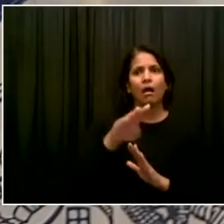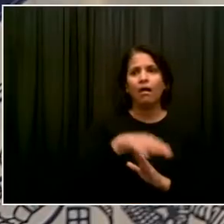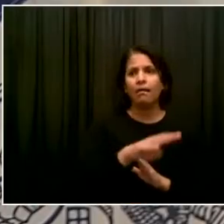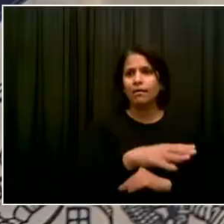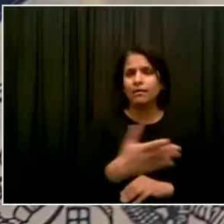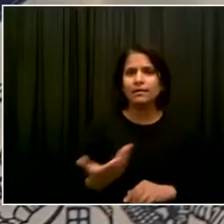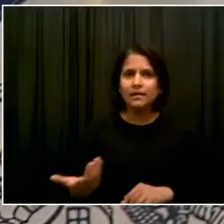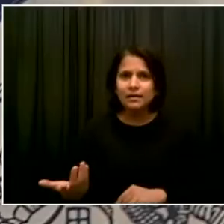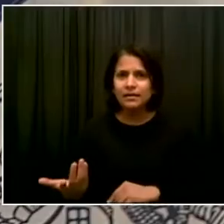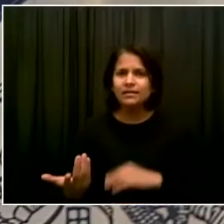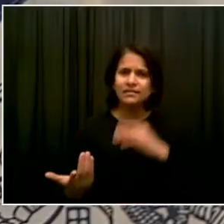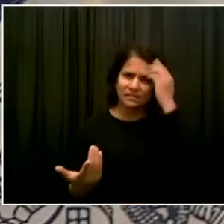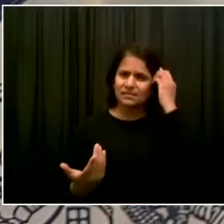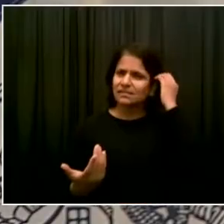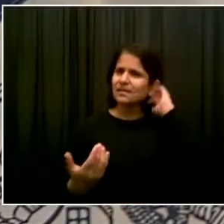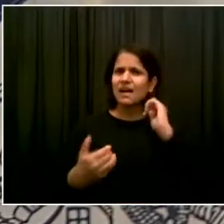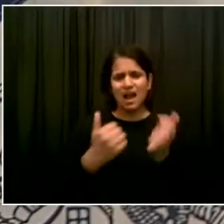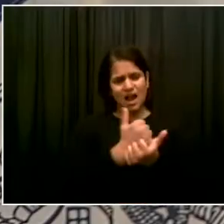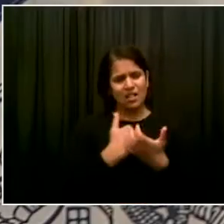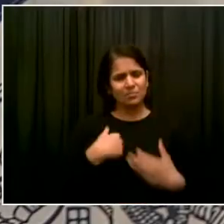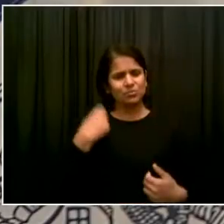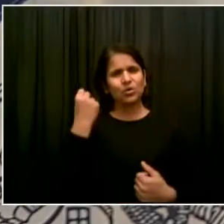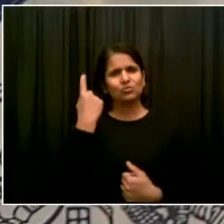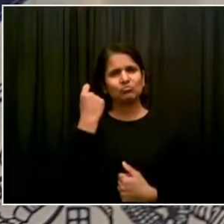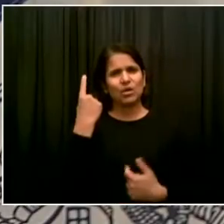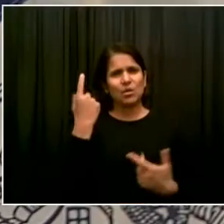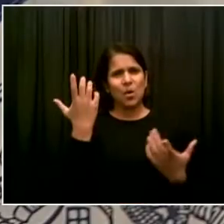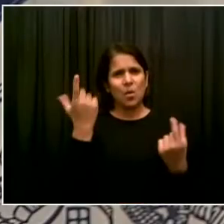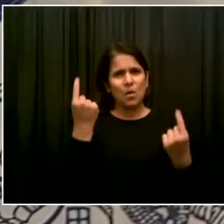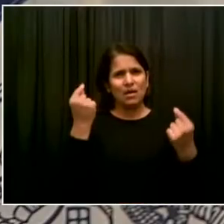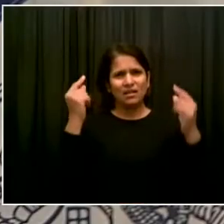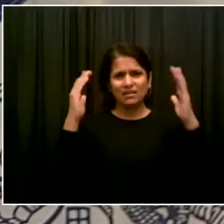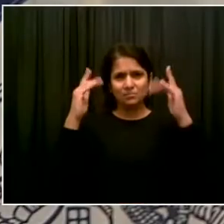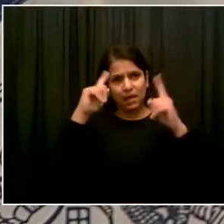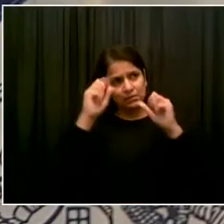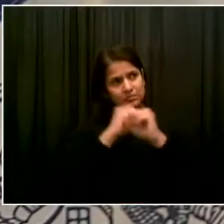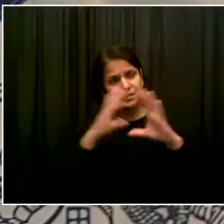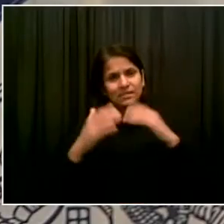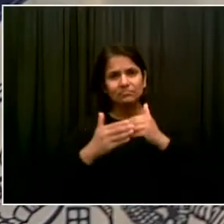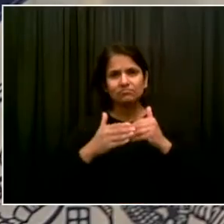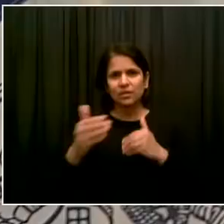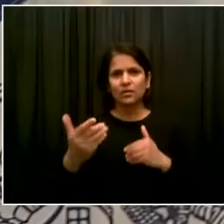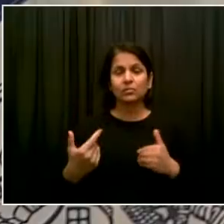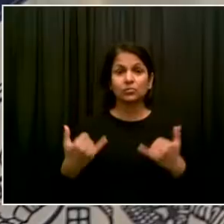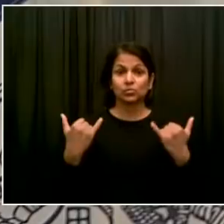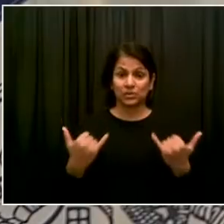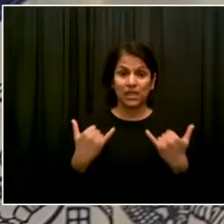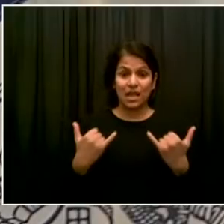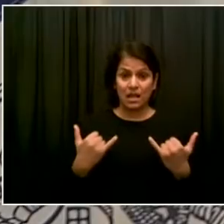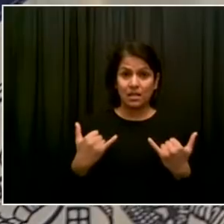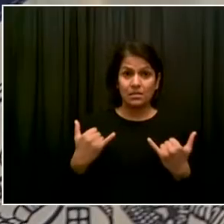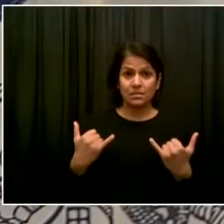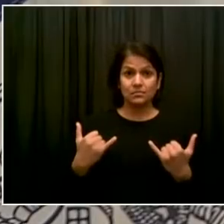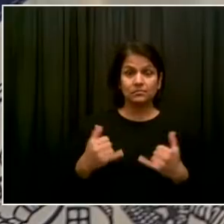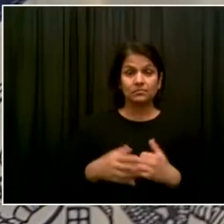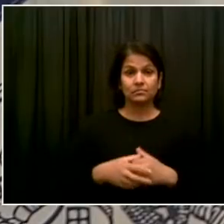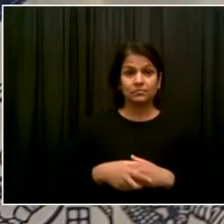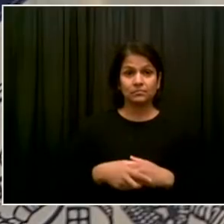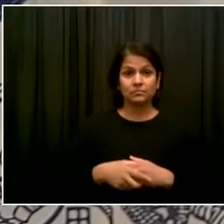MOVE PAST THE PANDEMIC. I WAS HOPING TO BETTER UNDERSTAND